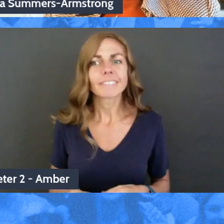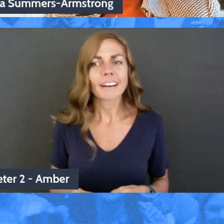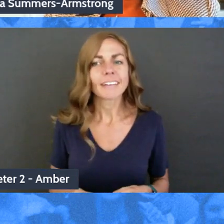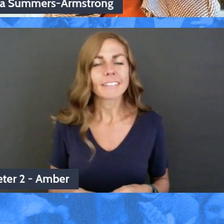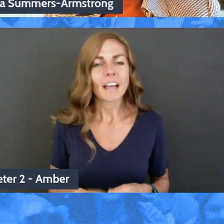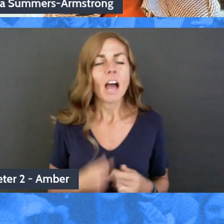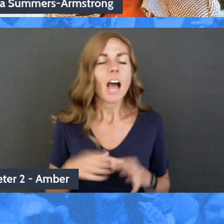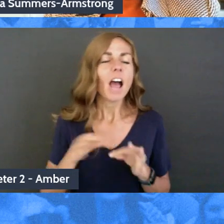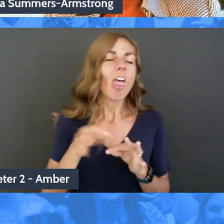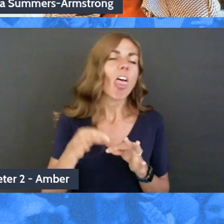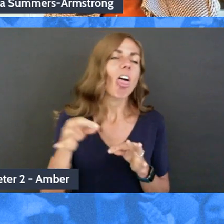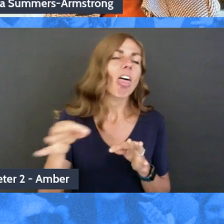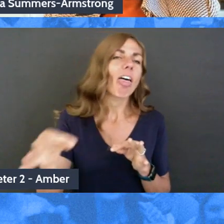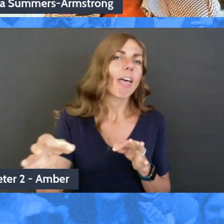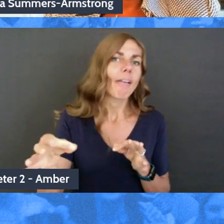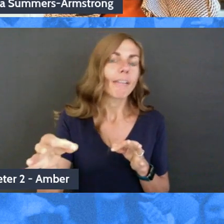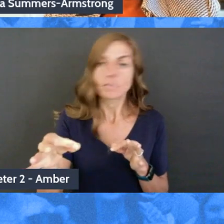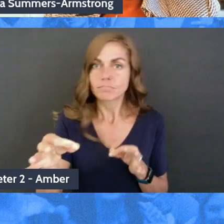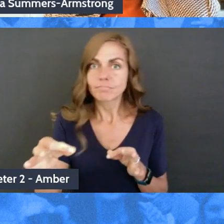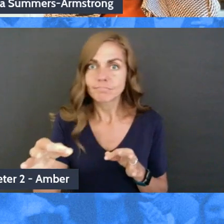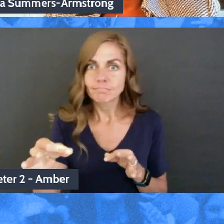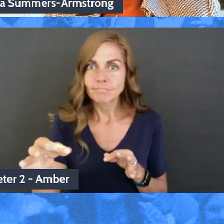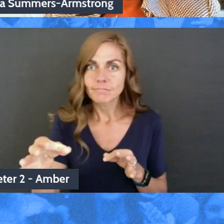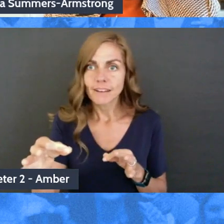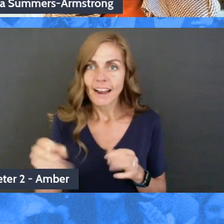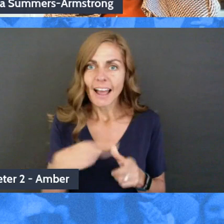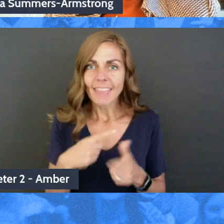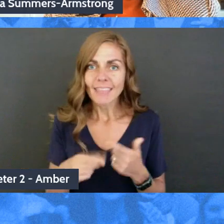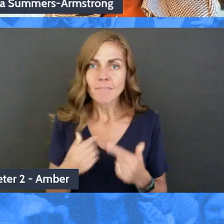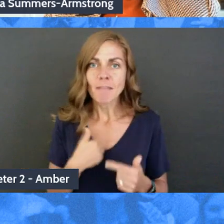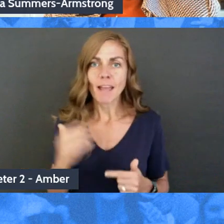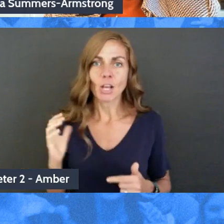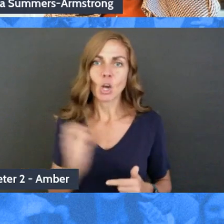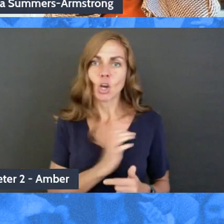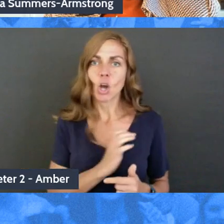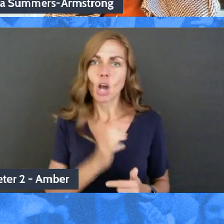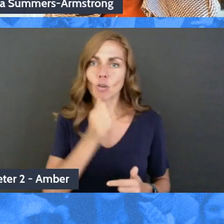And then my Congresswoman Gabrielle Giffords was shot